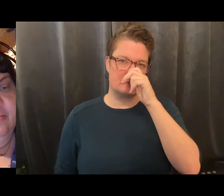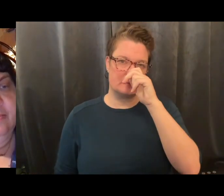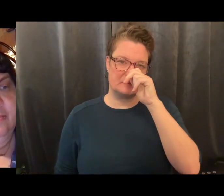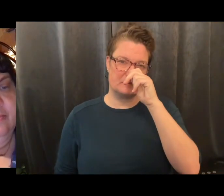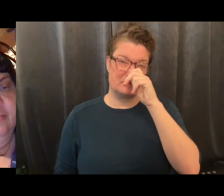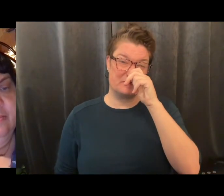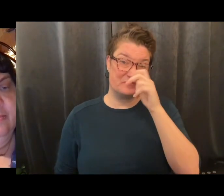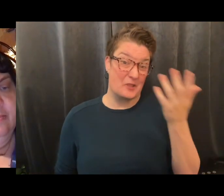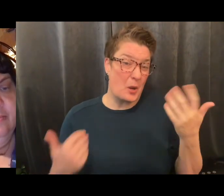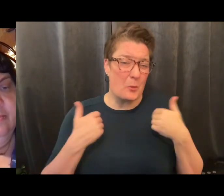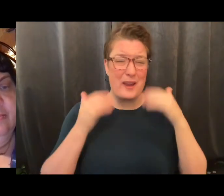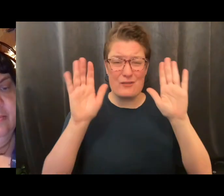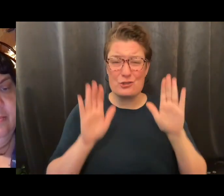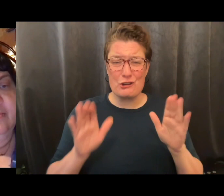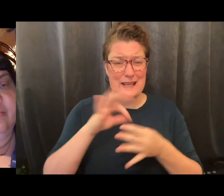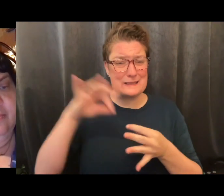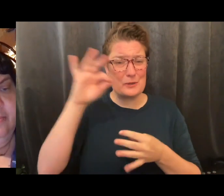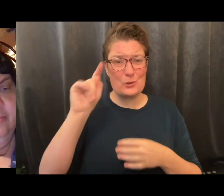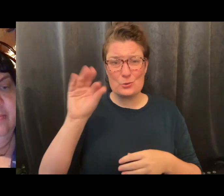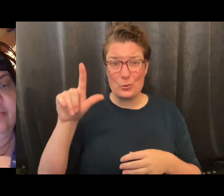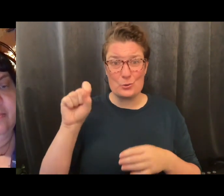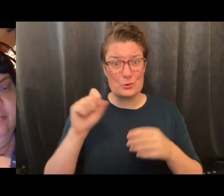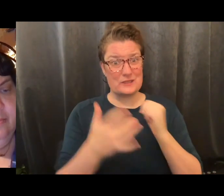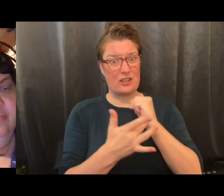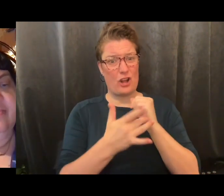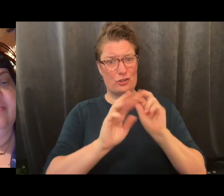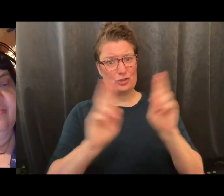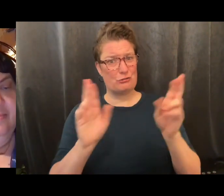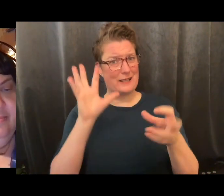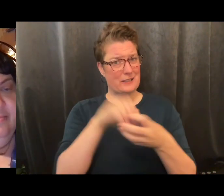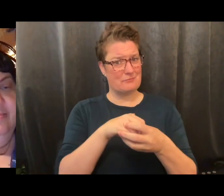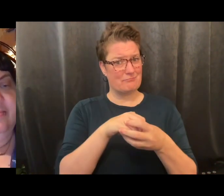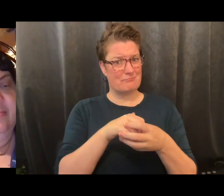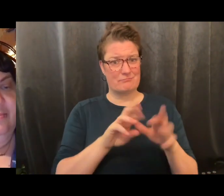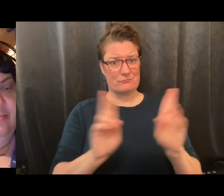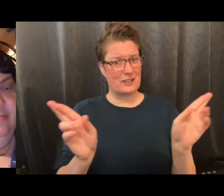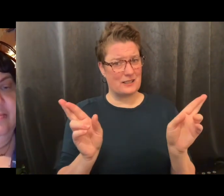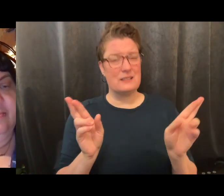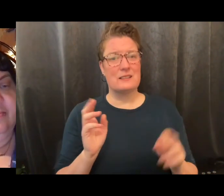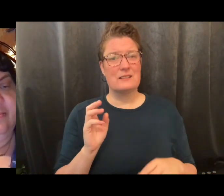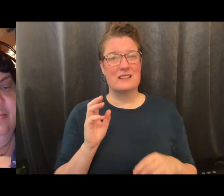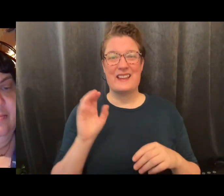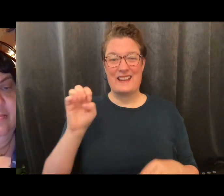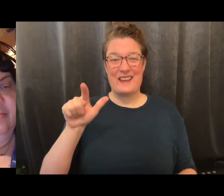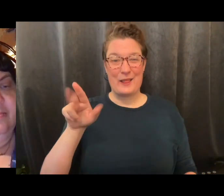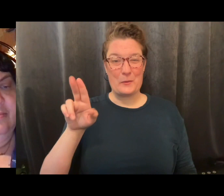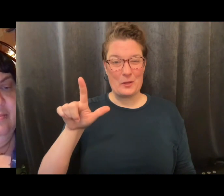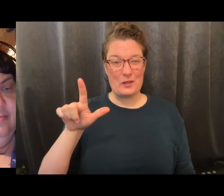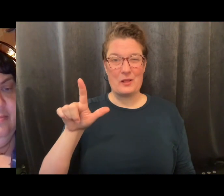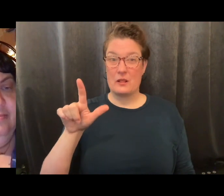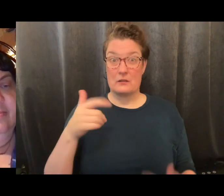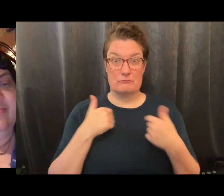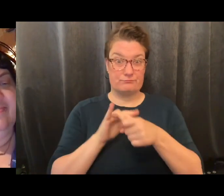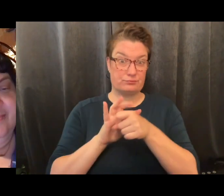The technology is there and Elul just abounds with that, that technology.